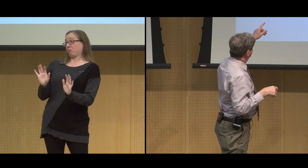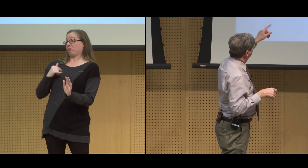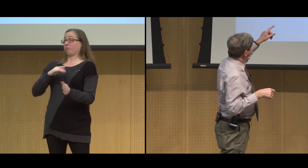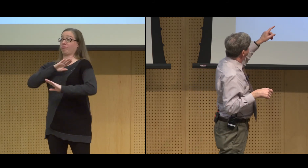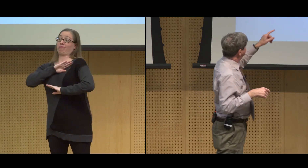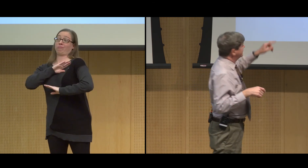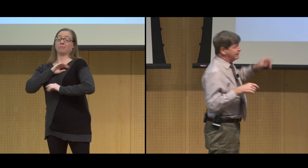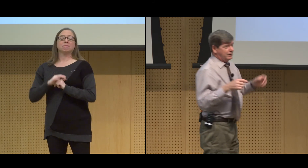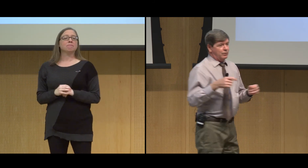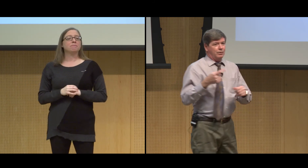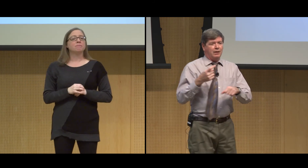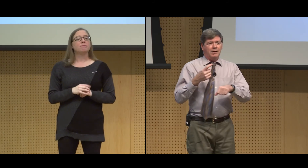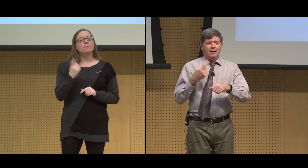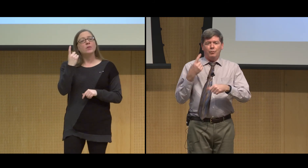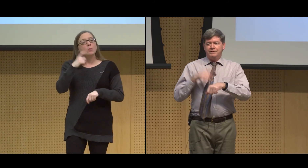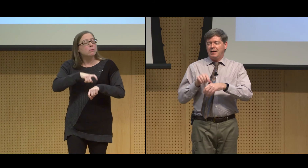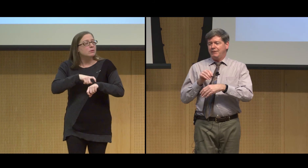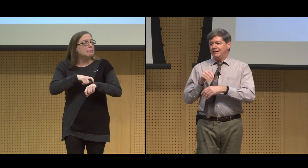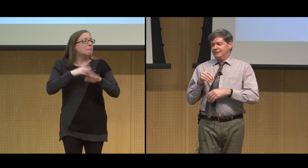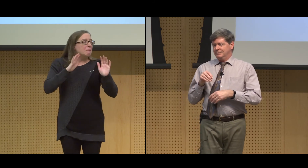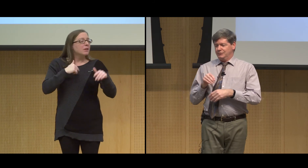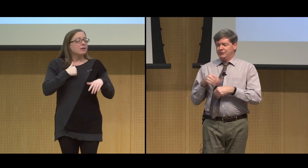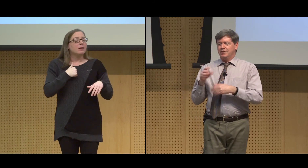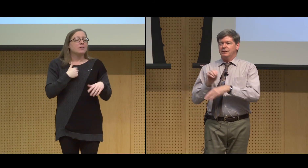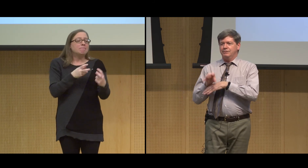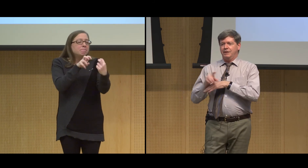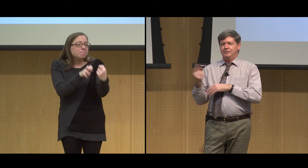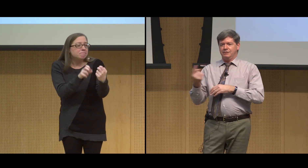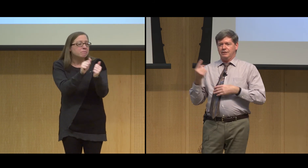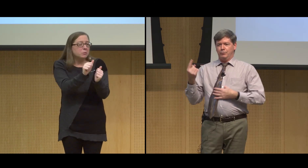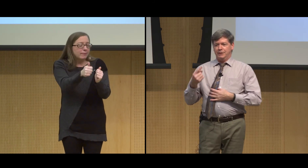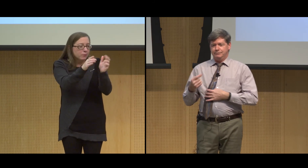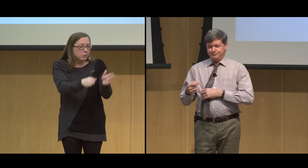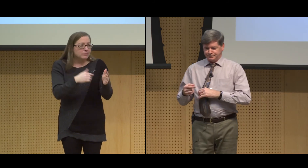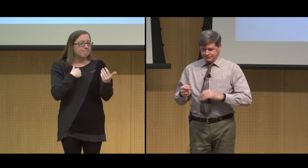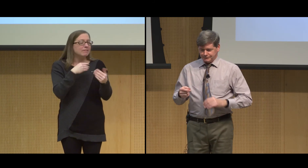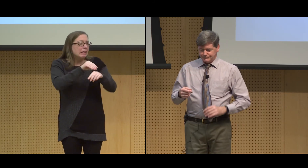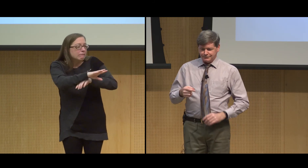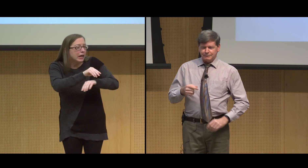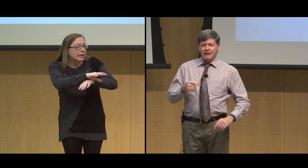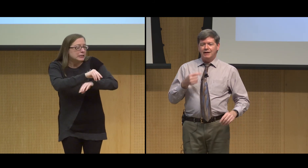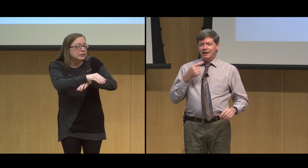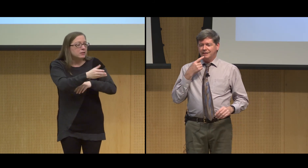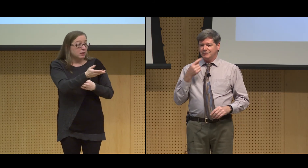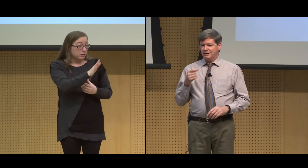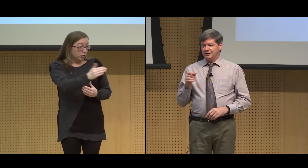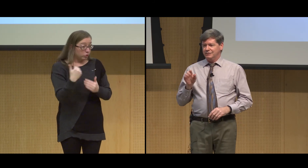Um, one time, I was giving advice to someone, and I said,